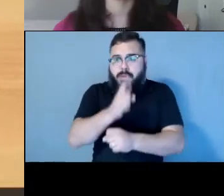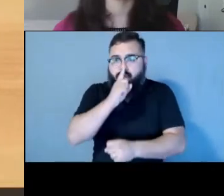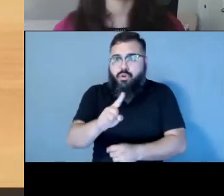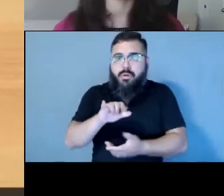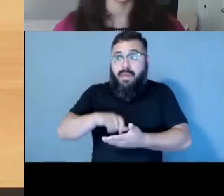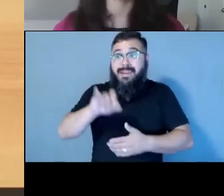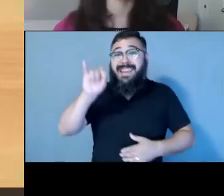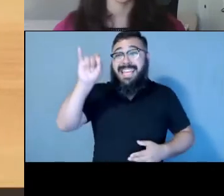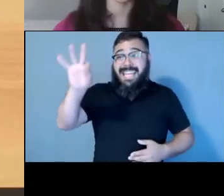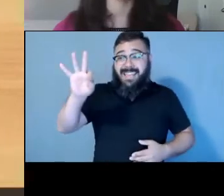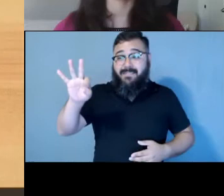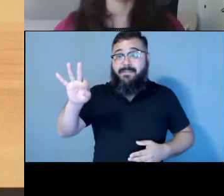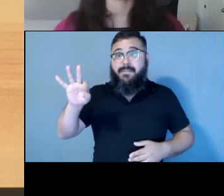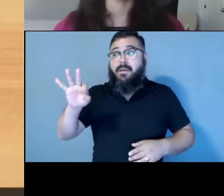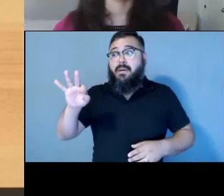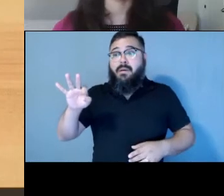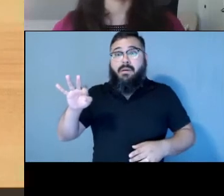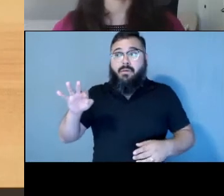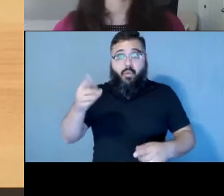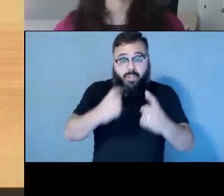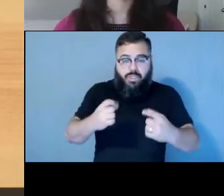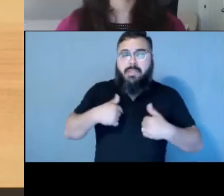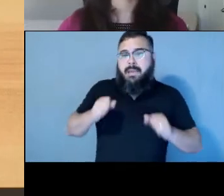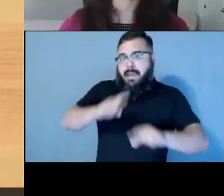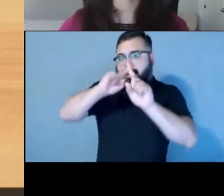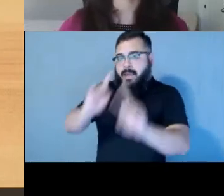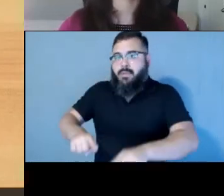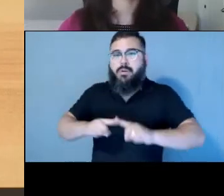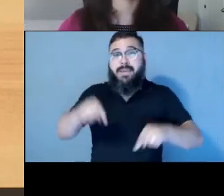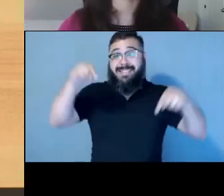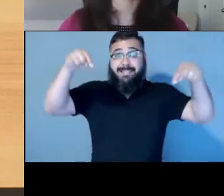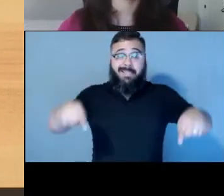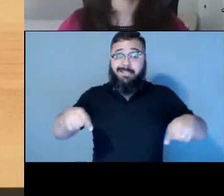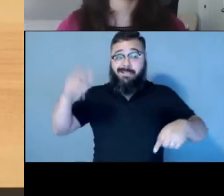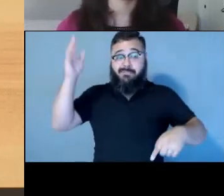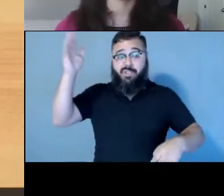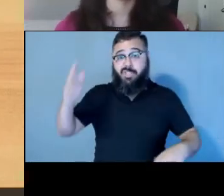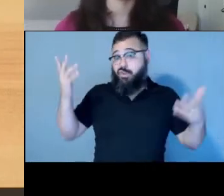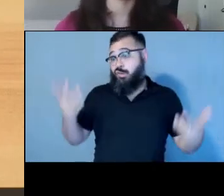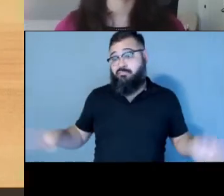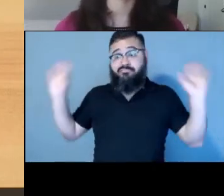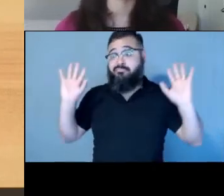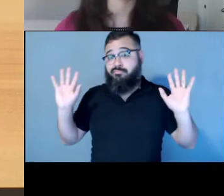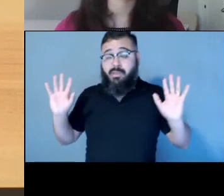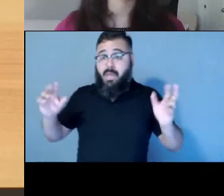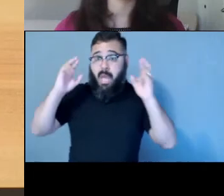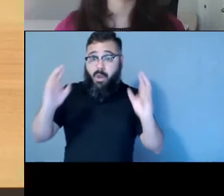if they're able to be answered, I'll answer them. But generally this is the presentation, this is what I hope was helpful to you all